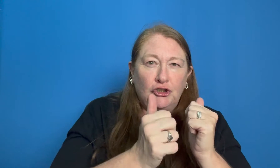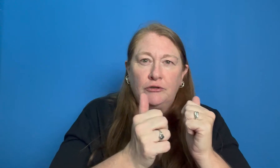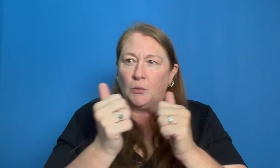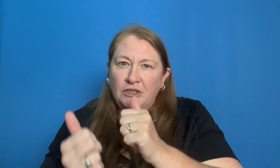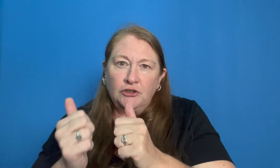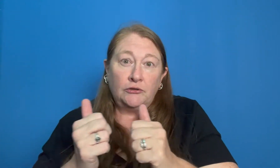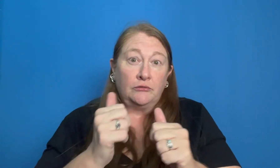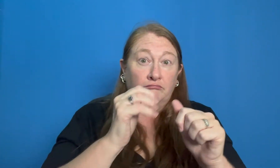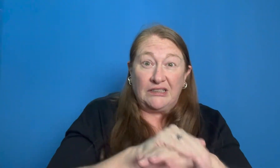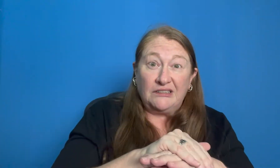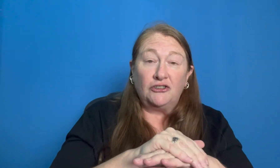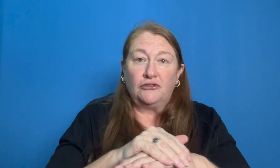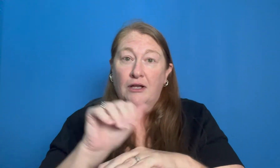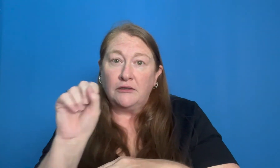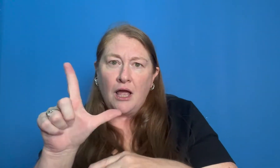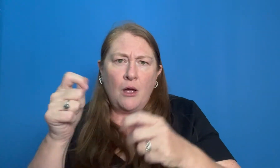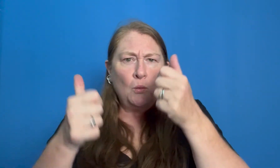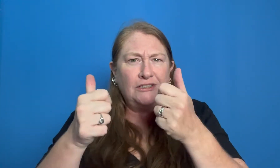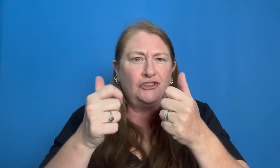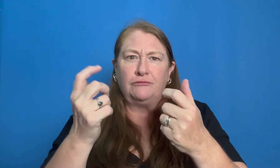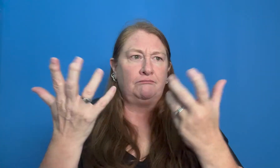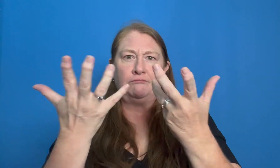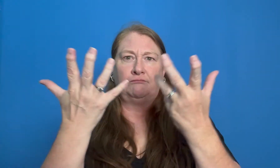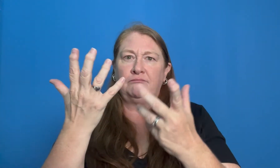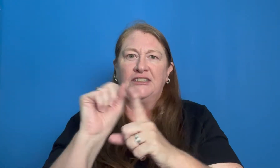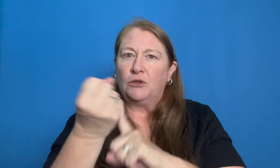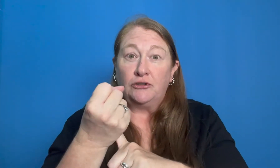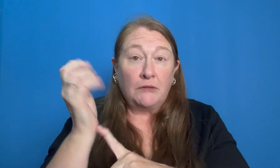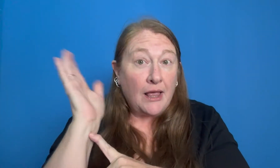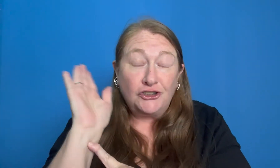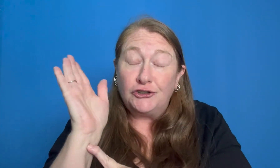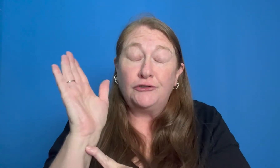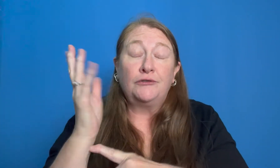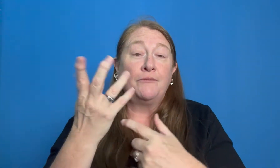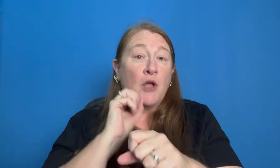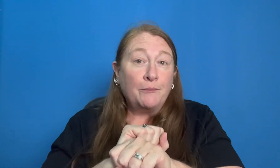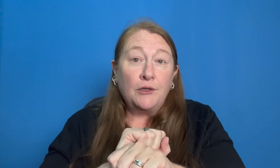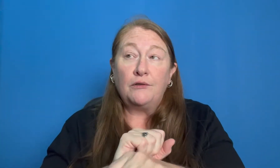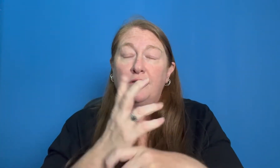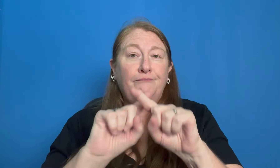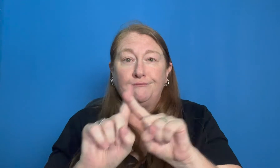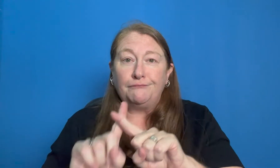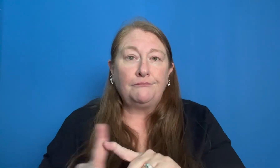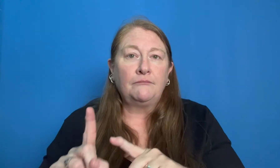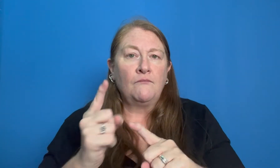when to use ASL and when to use English in situations such as your lecture, the student's homework, etc.